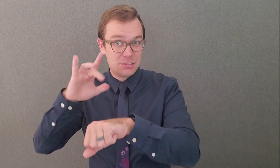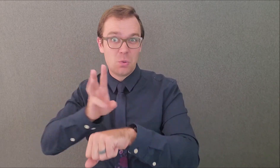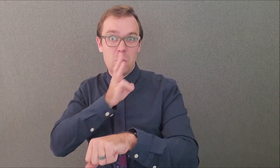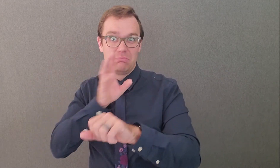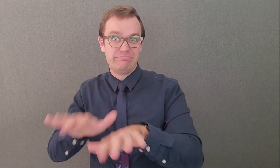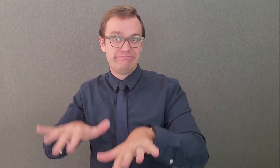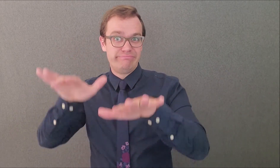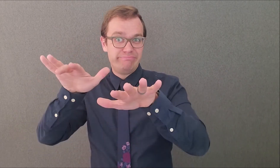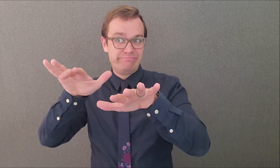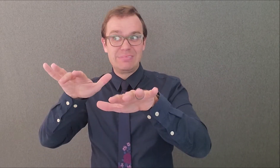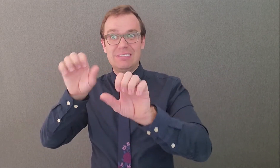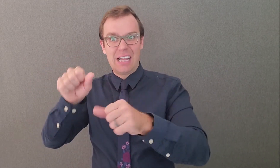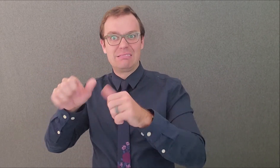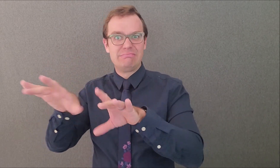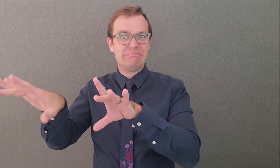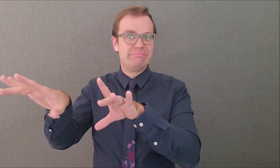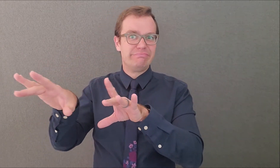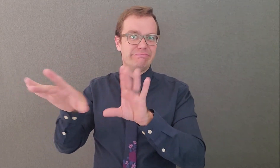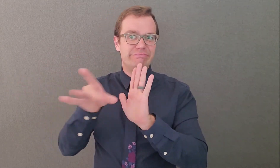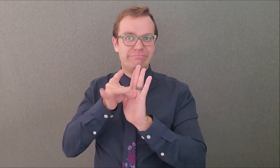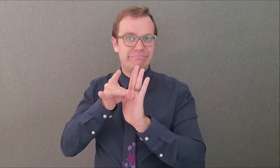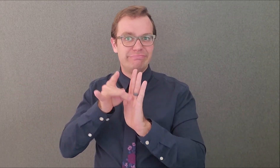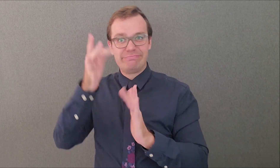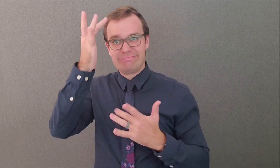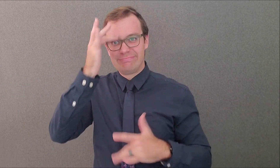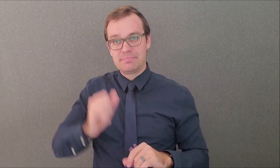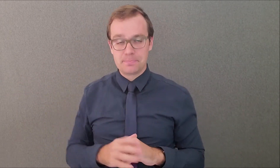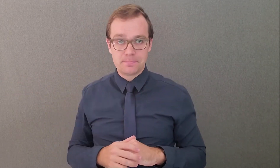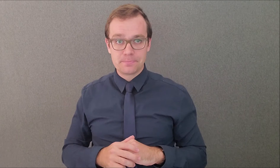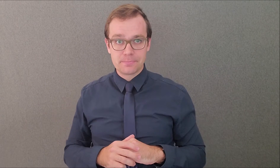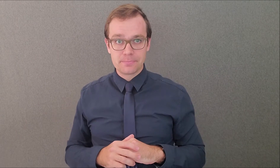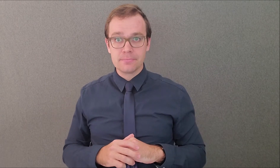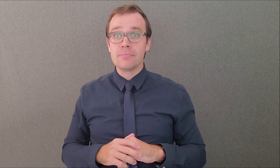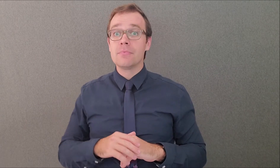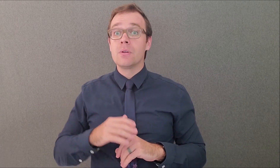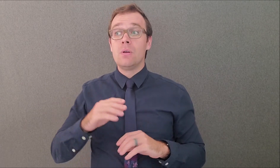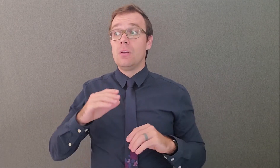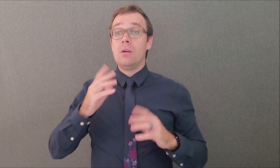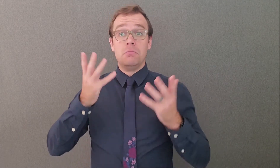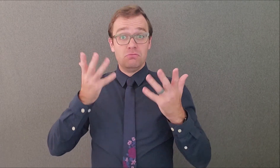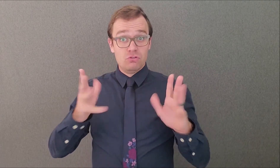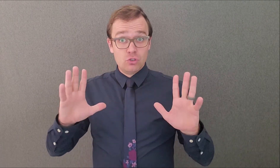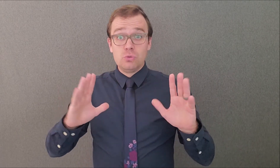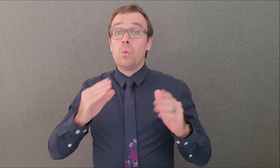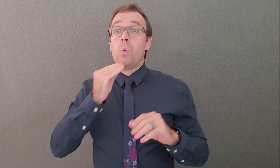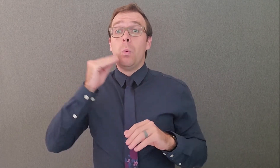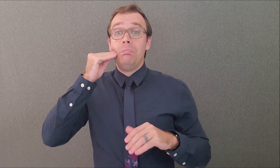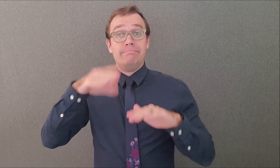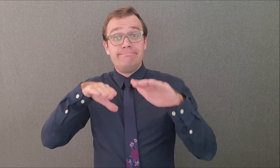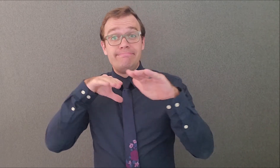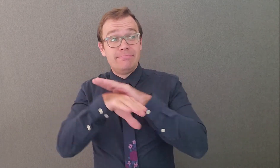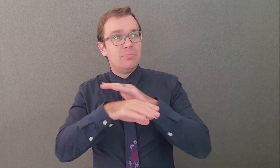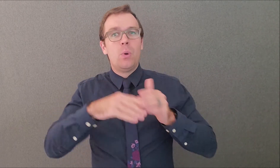Ventilate your home. Open all doors and windows to allow air to circulate and dry out your home.